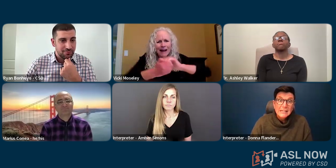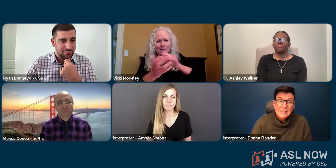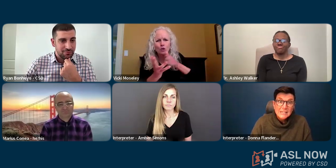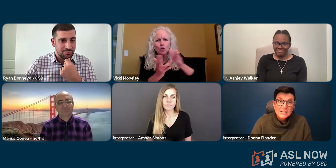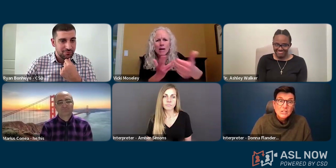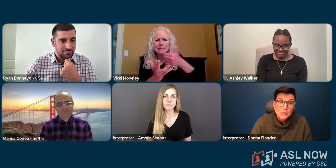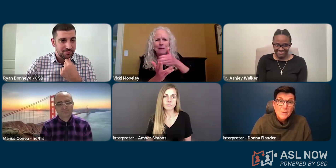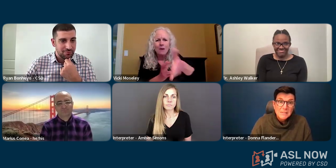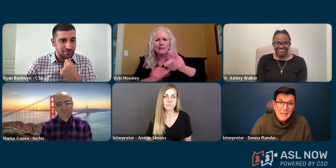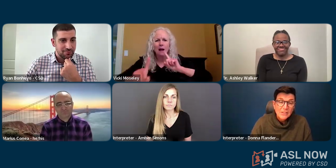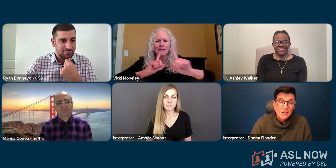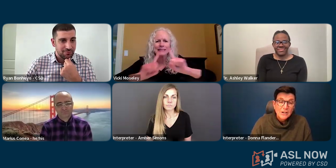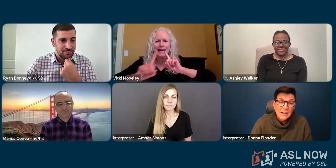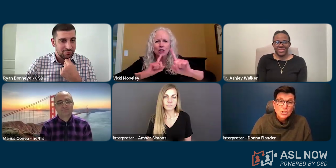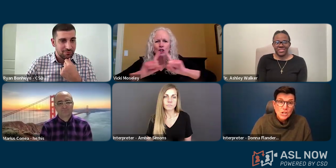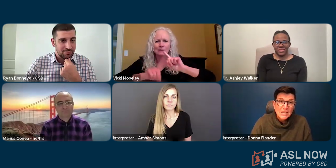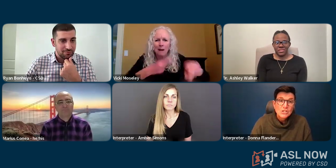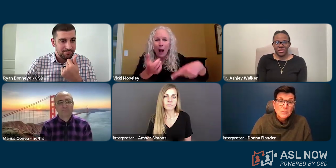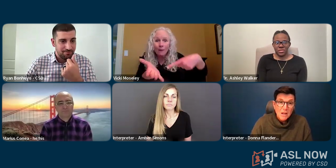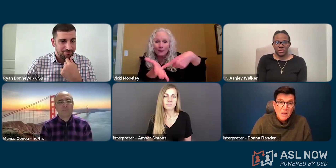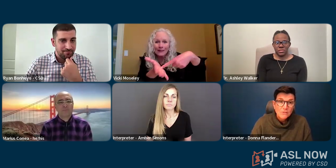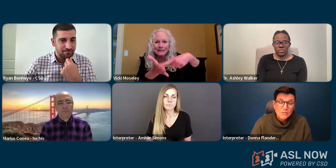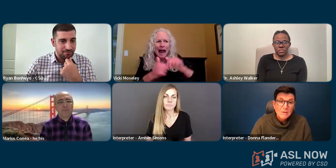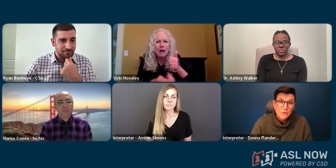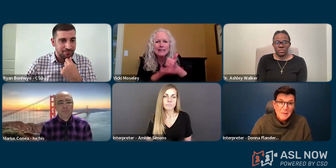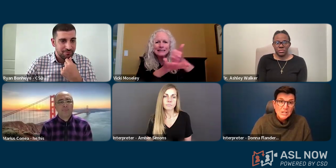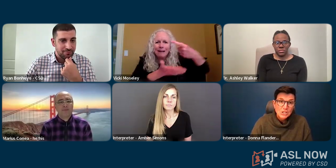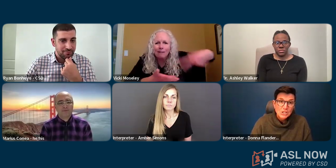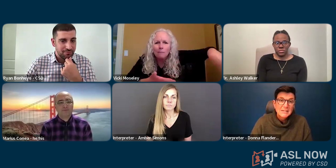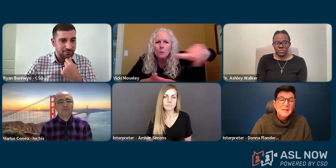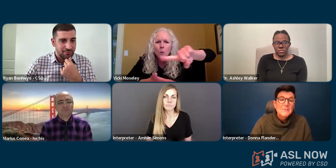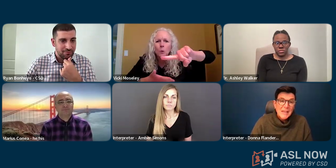really need to come together and exchange some some information,